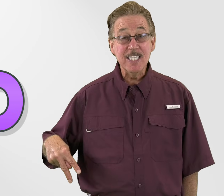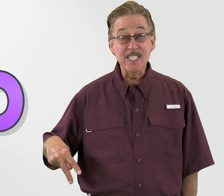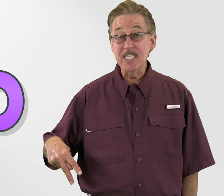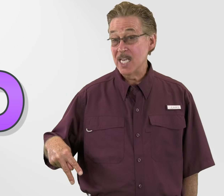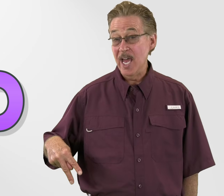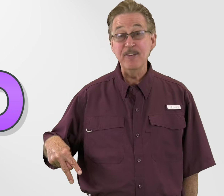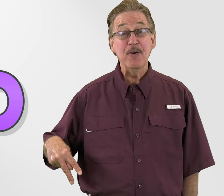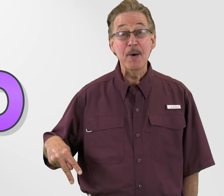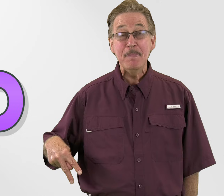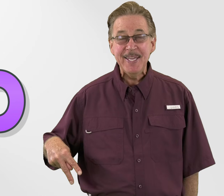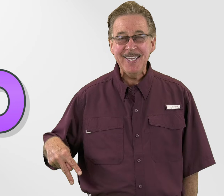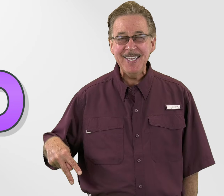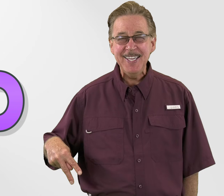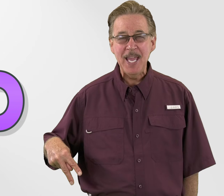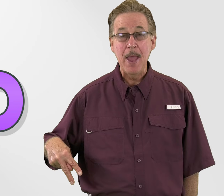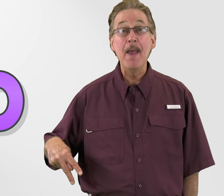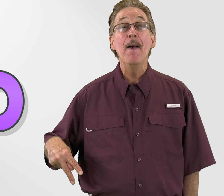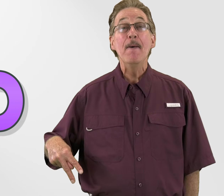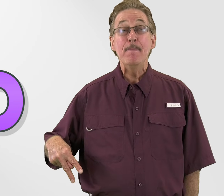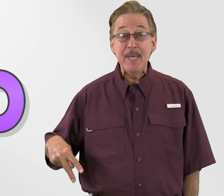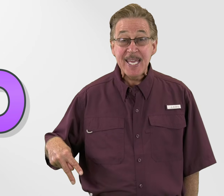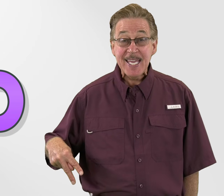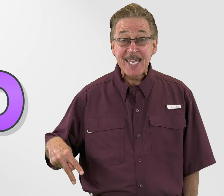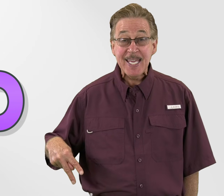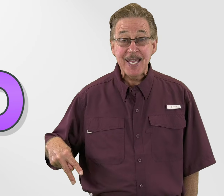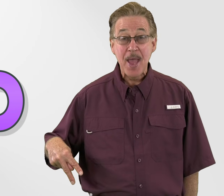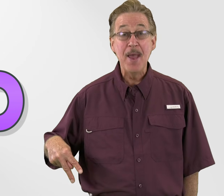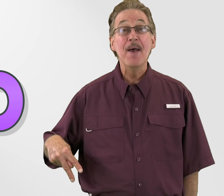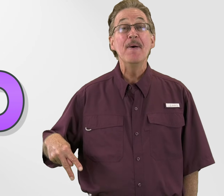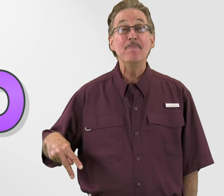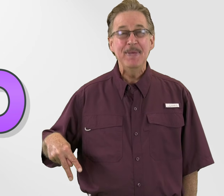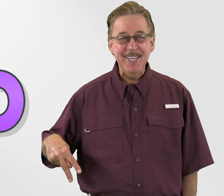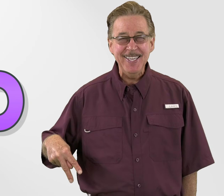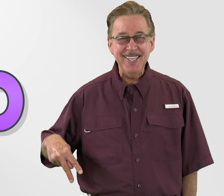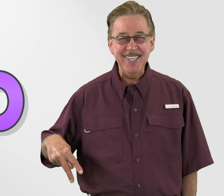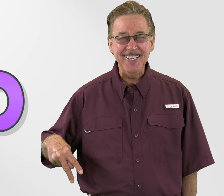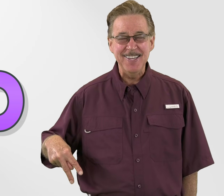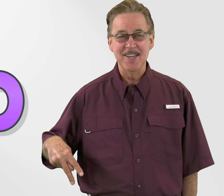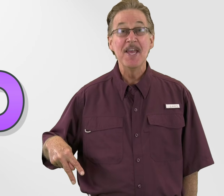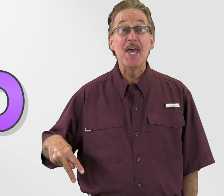This is the sign for P p, P p, P p